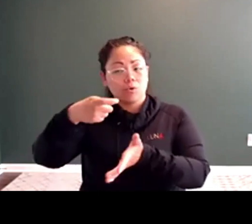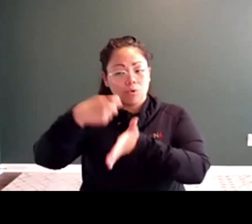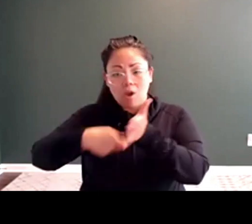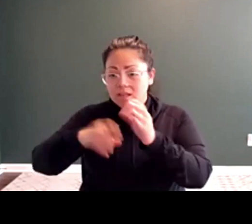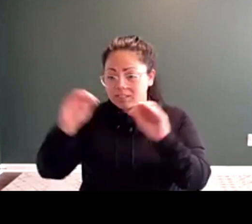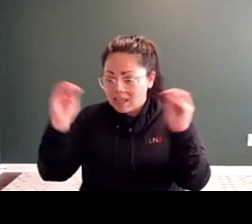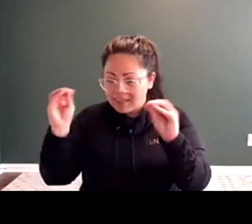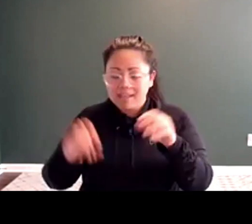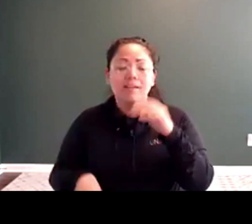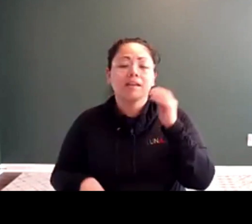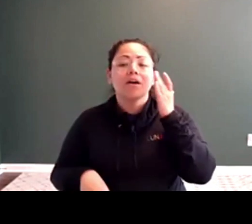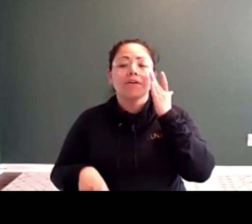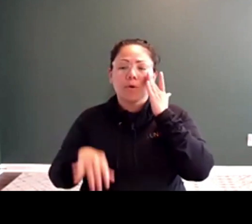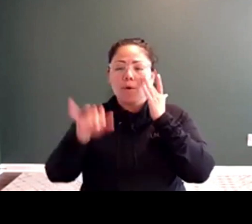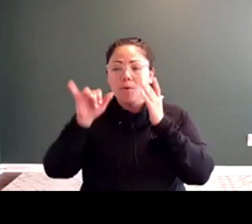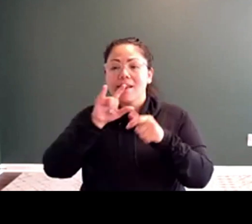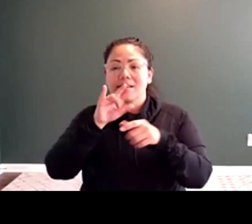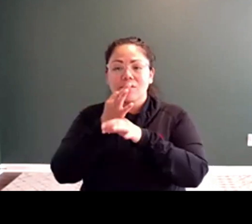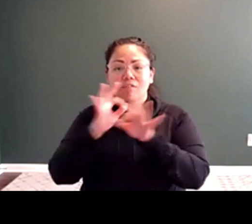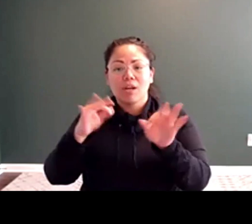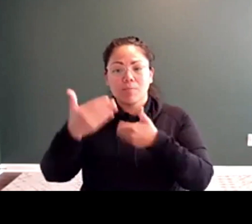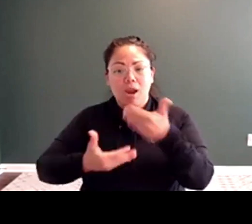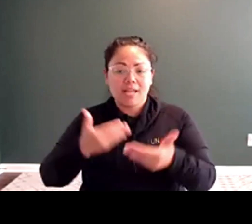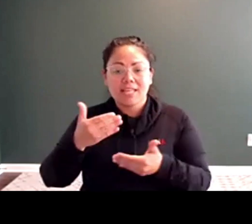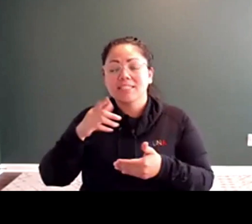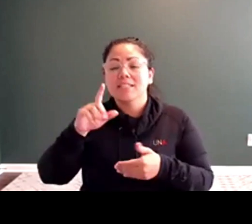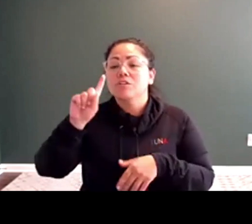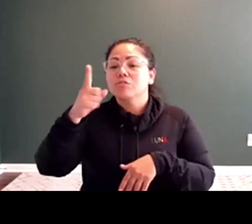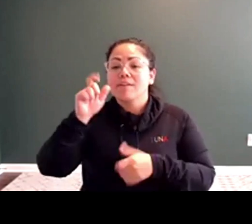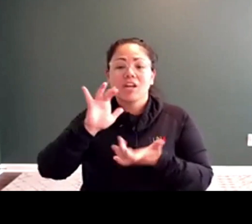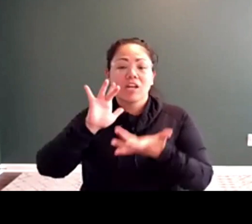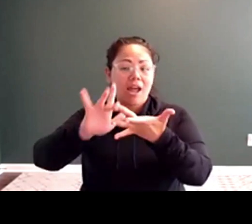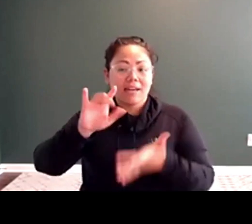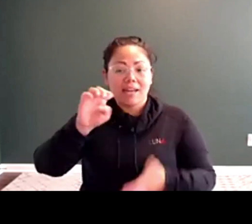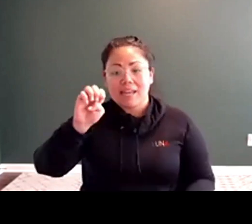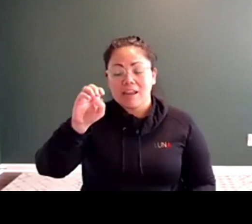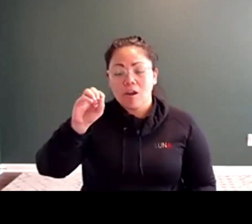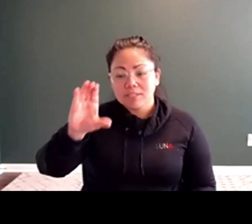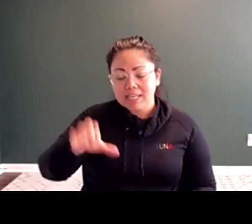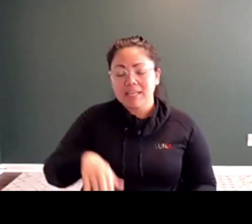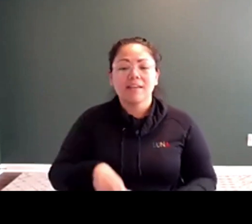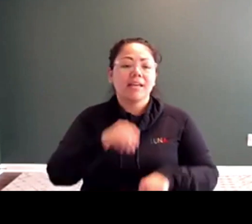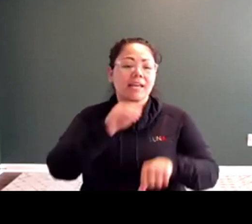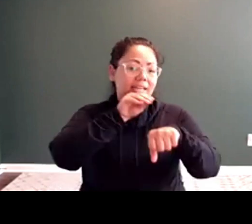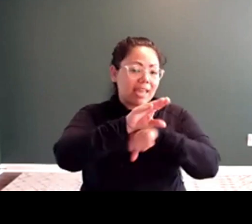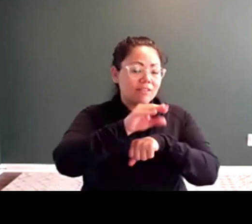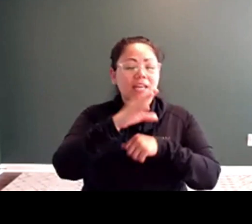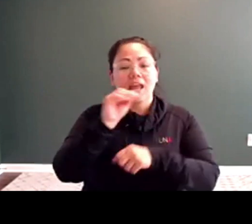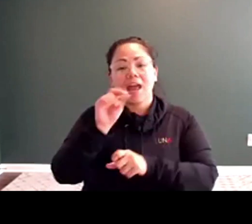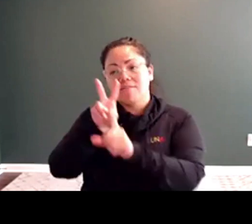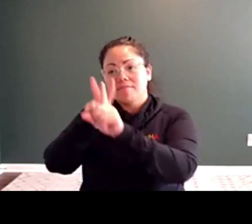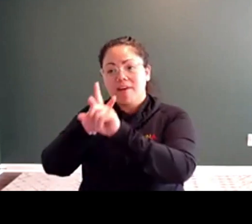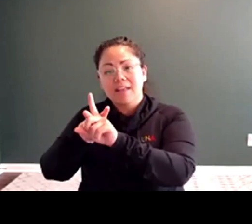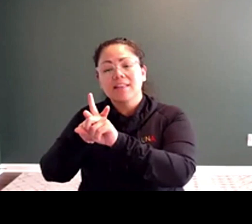So that's a free process. It would just be contacting the EEOC, getting the counseling and then filing a charge,